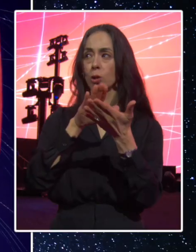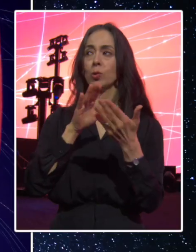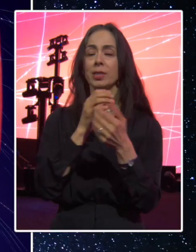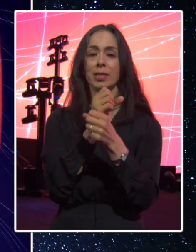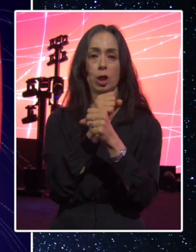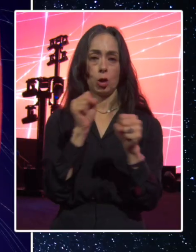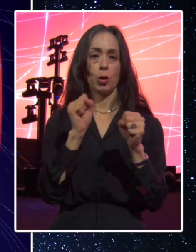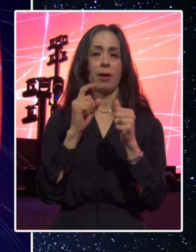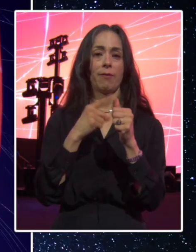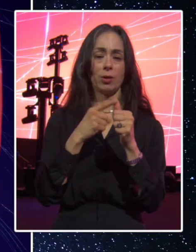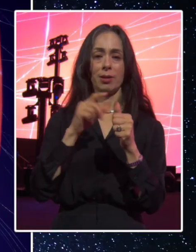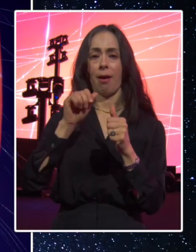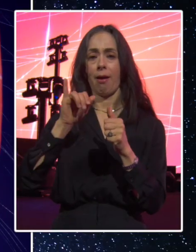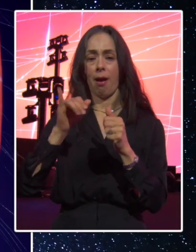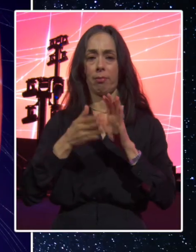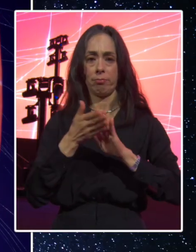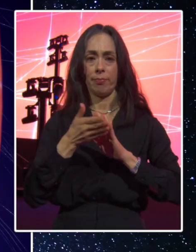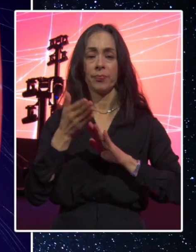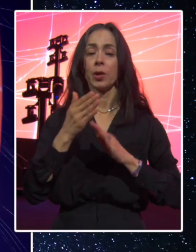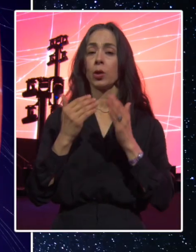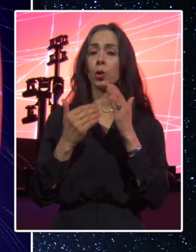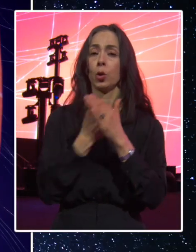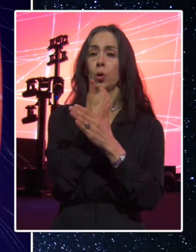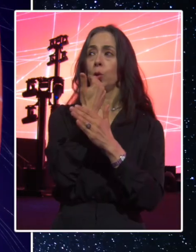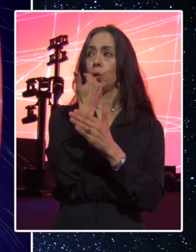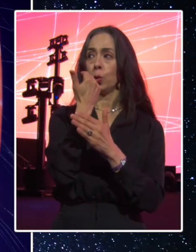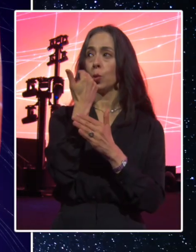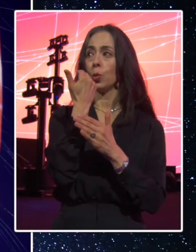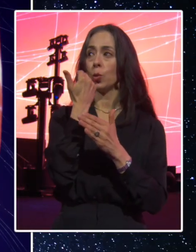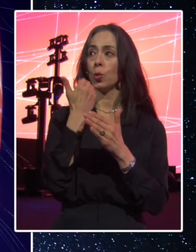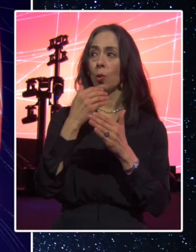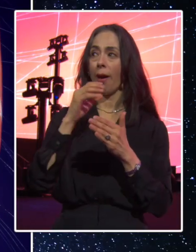With the addition of our new Access Security Cloud Native SSE platform,